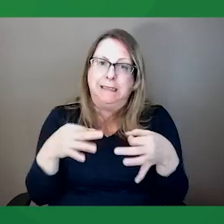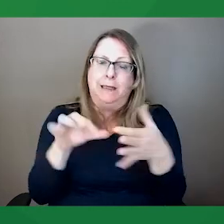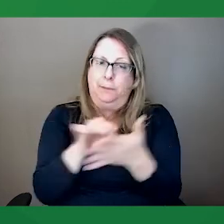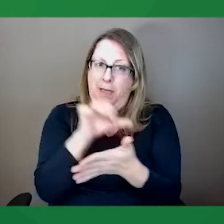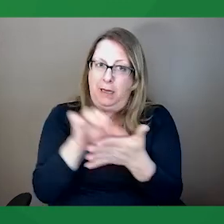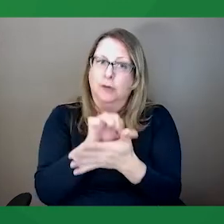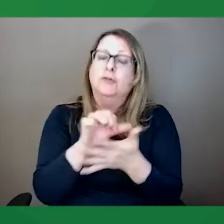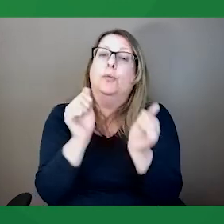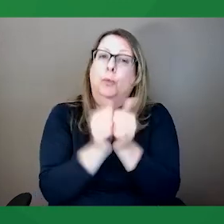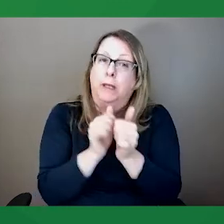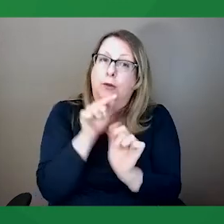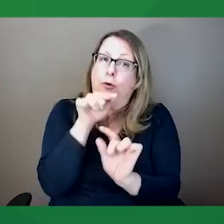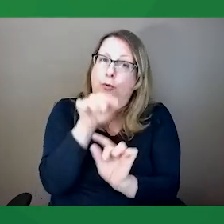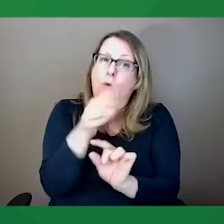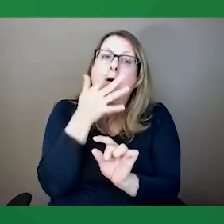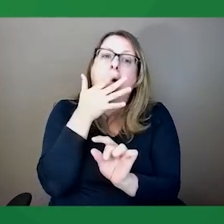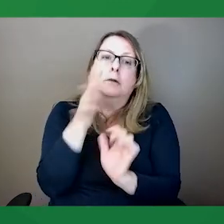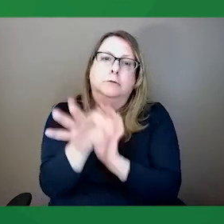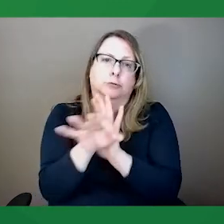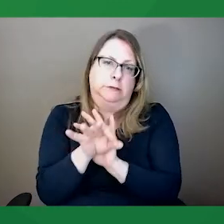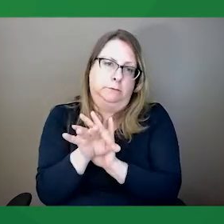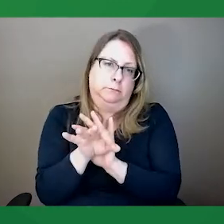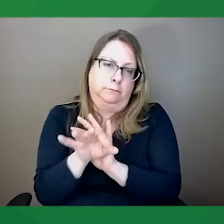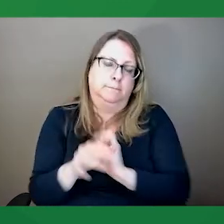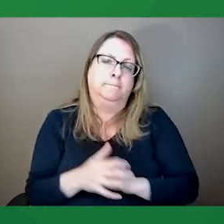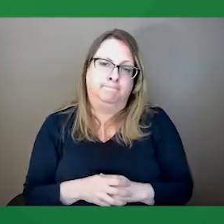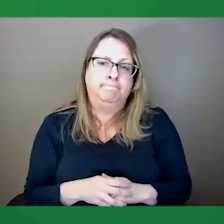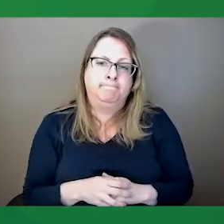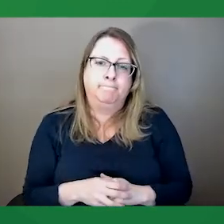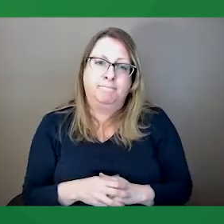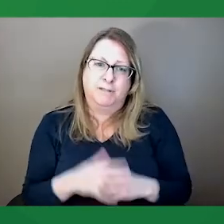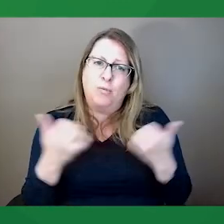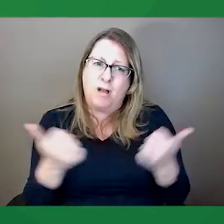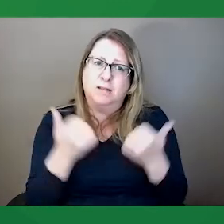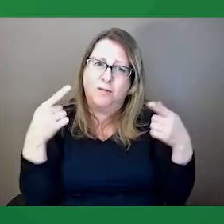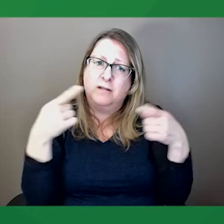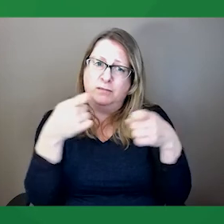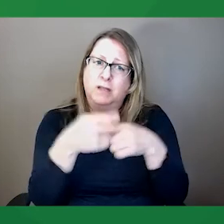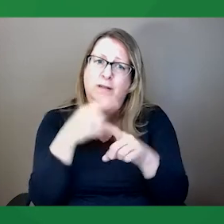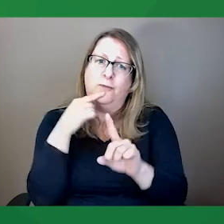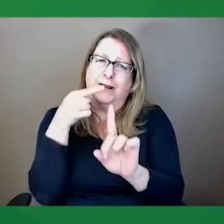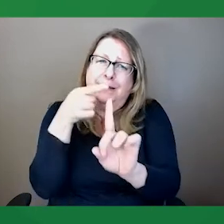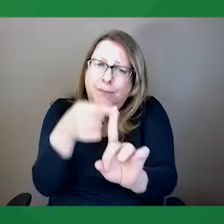with the color that you have selected. So it's a lot of complexity happening in that little element there.